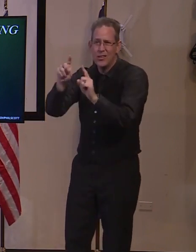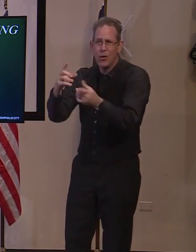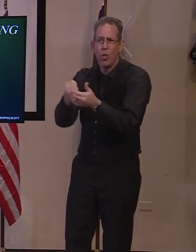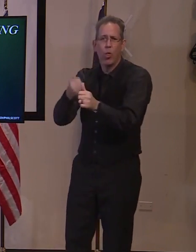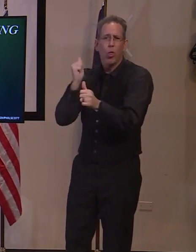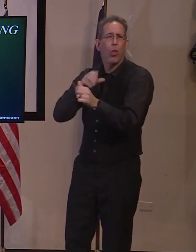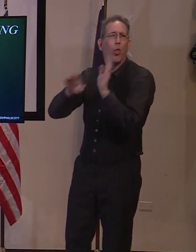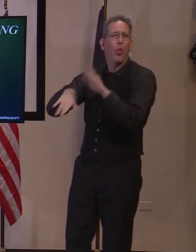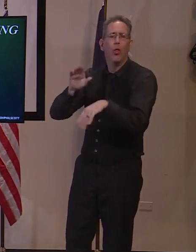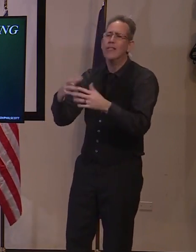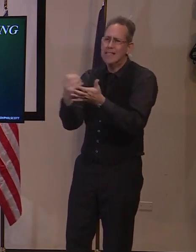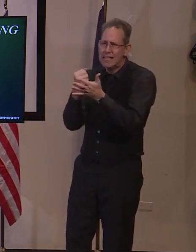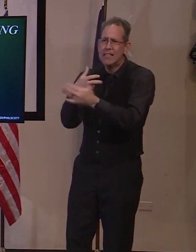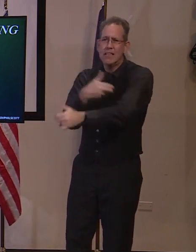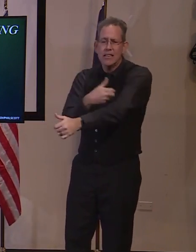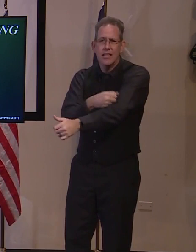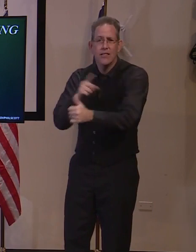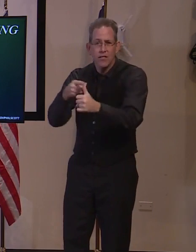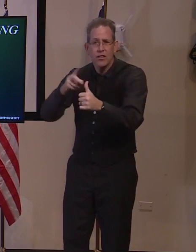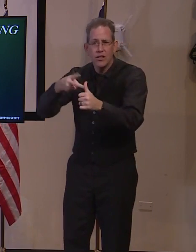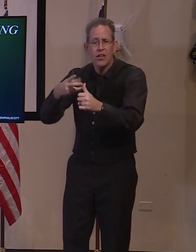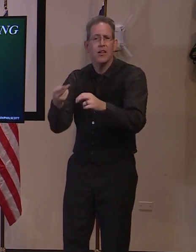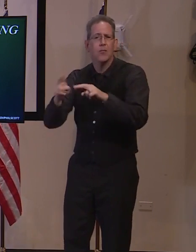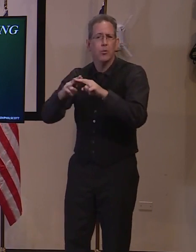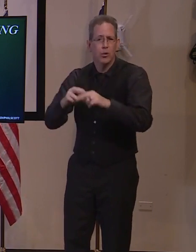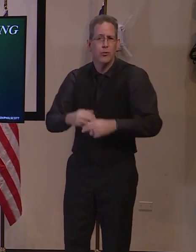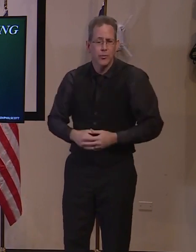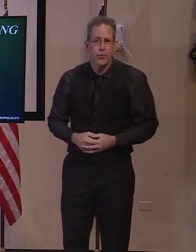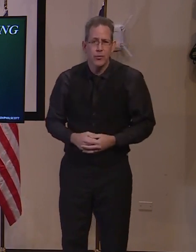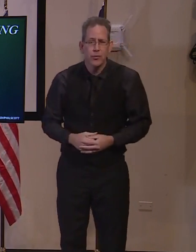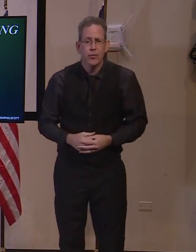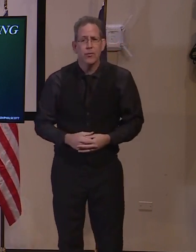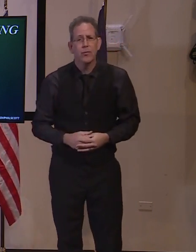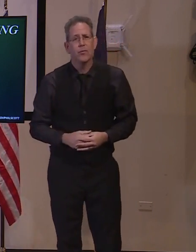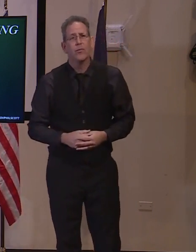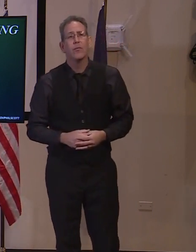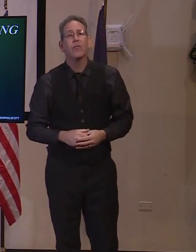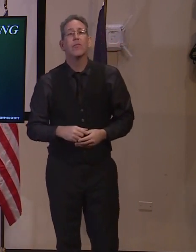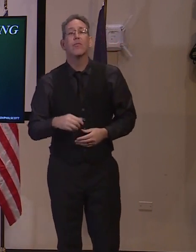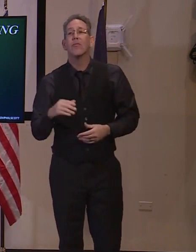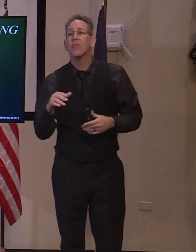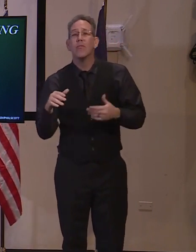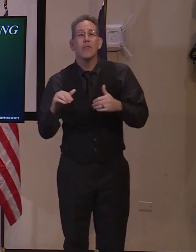But in order to make this strategy more successful, yeah, we're continuing our